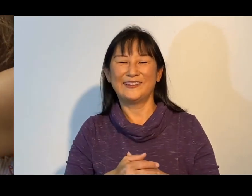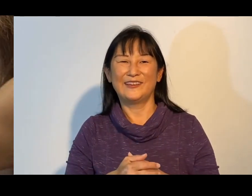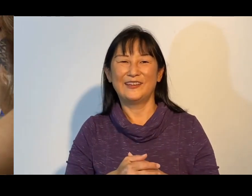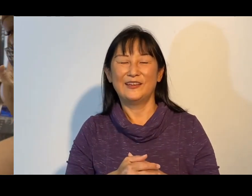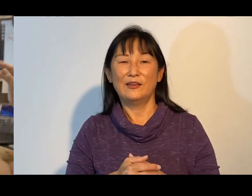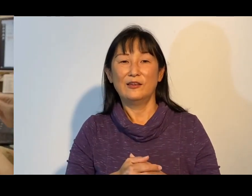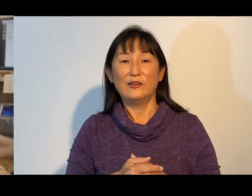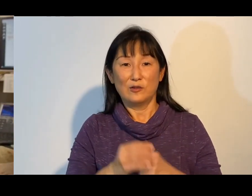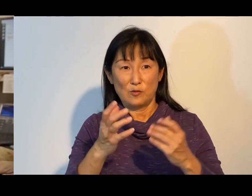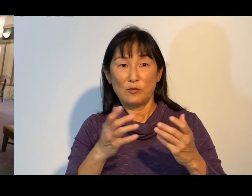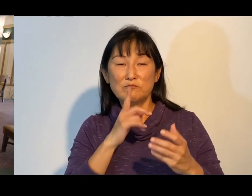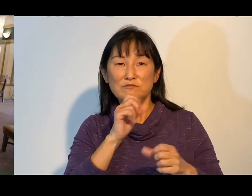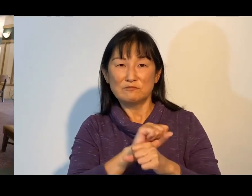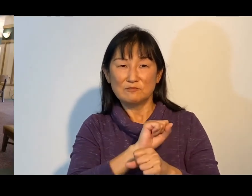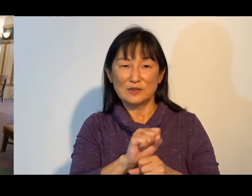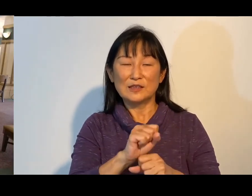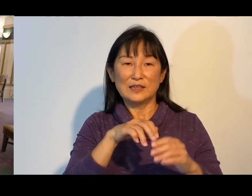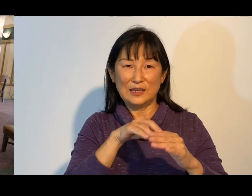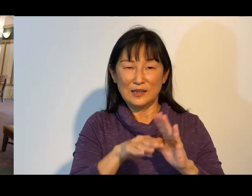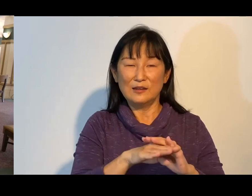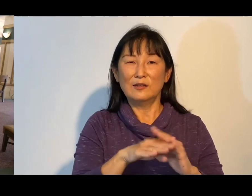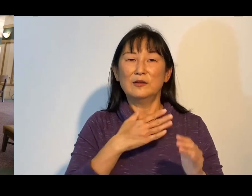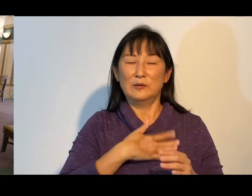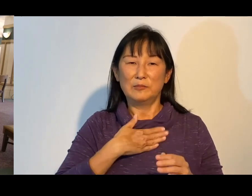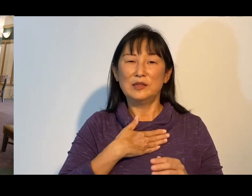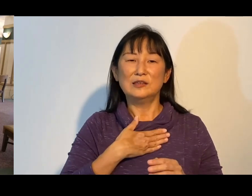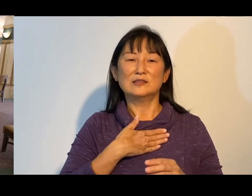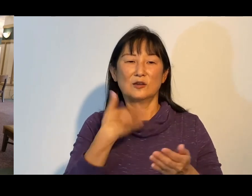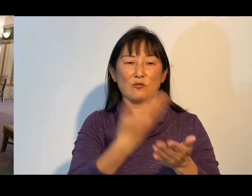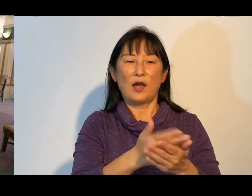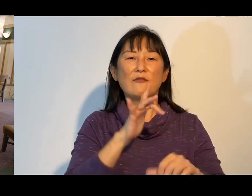ensure service, it is recommended to get in line early.